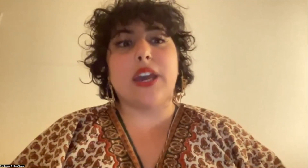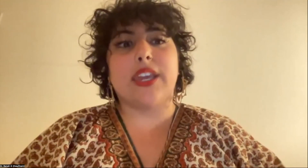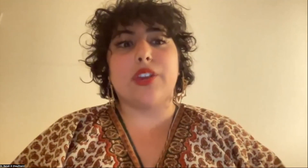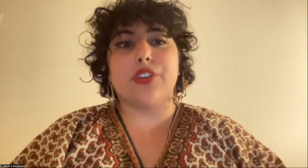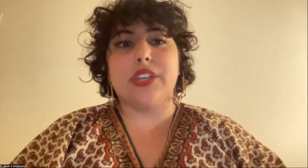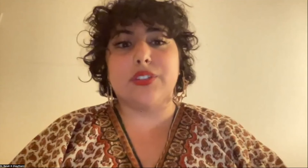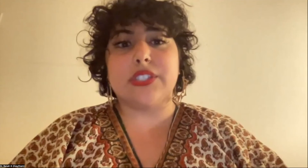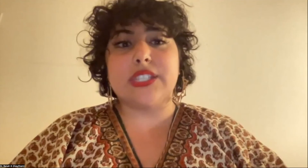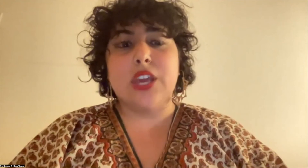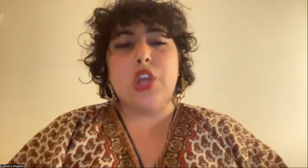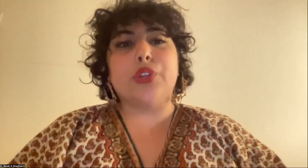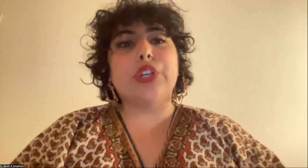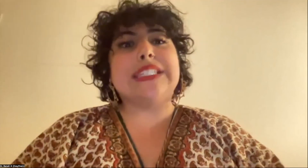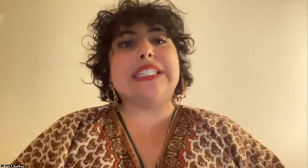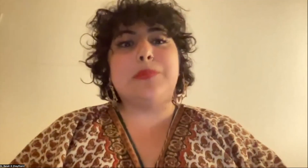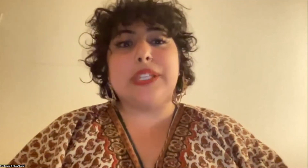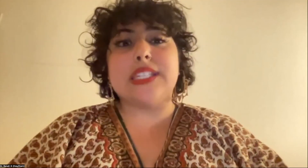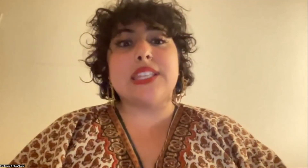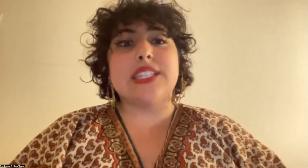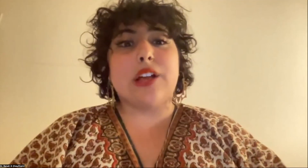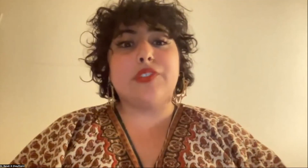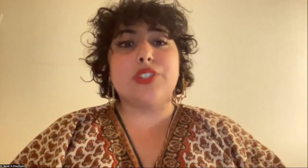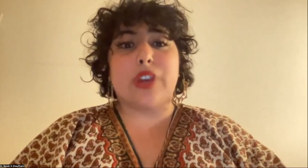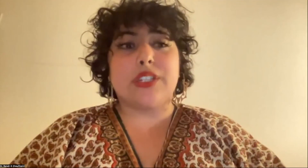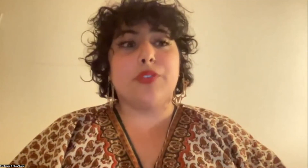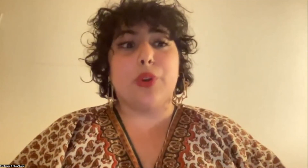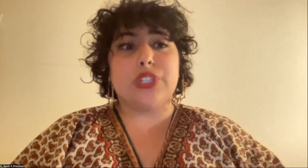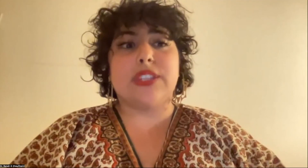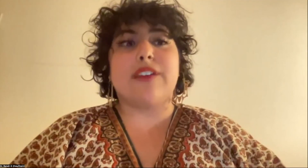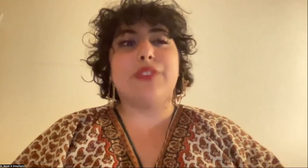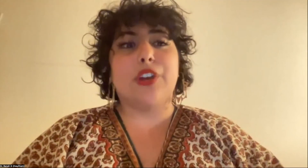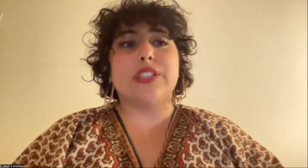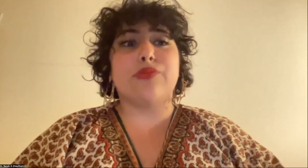tugging at your heels. You look deeply into the self destructive erosion that fear has